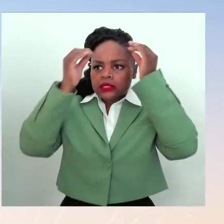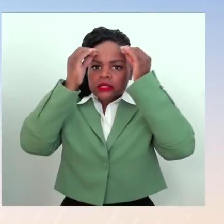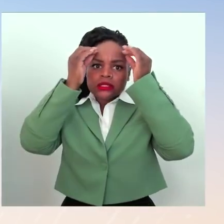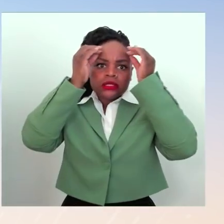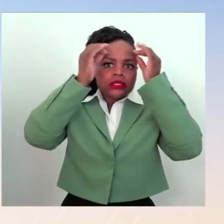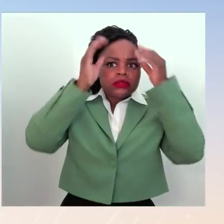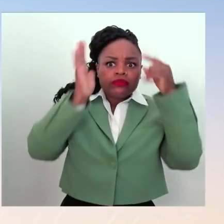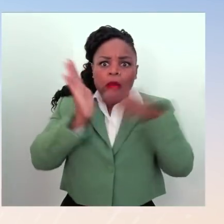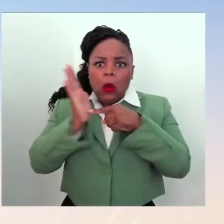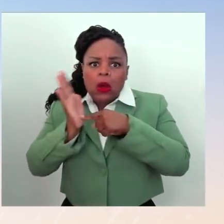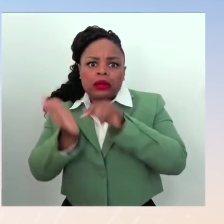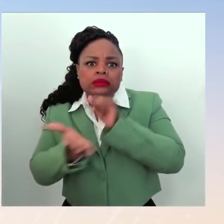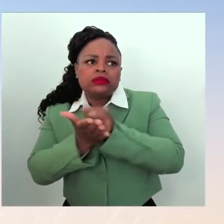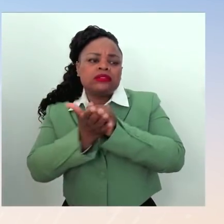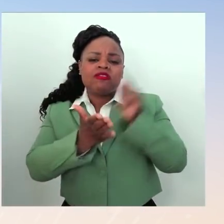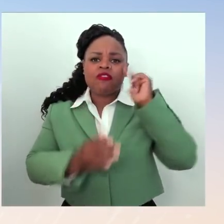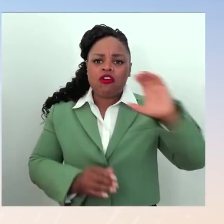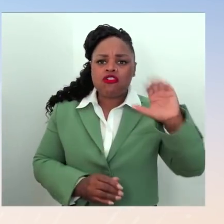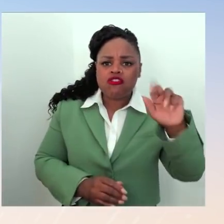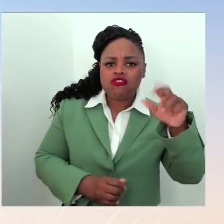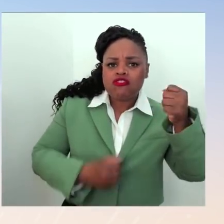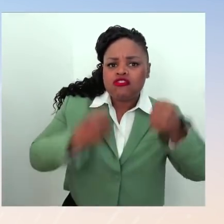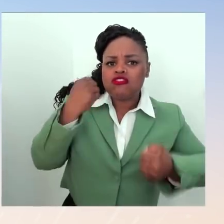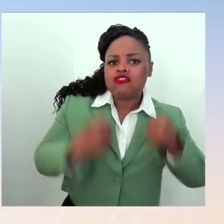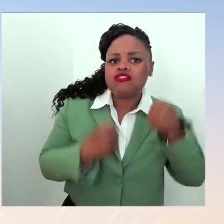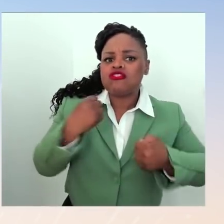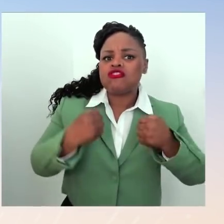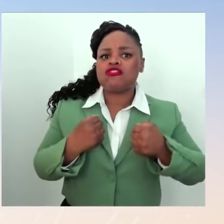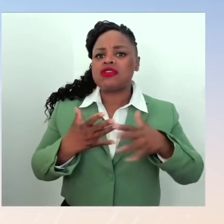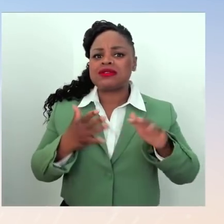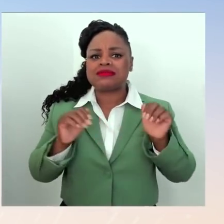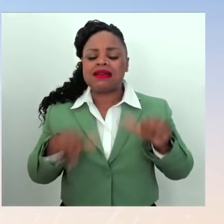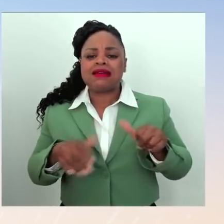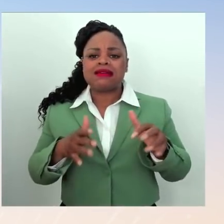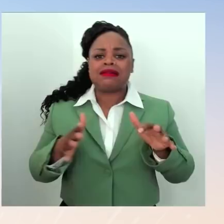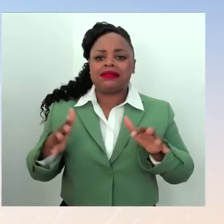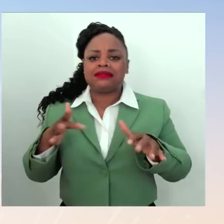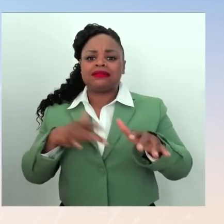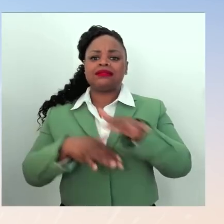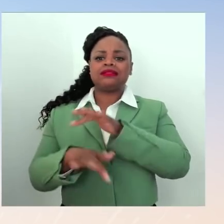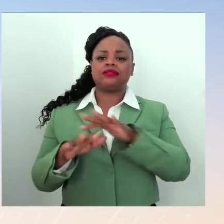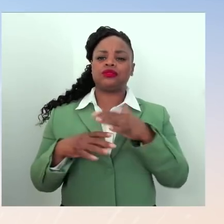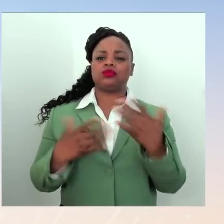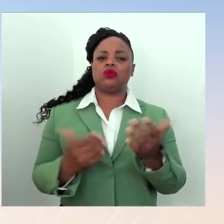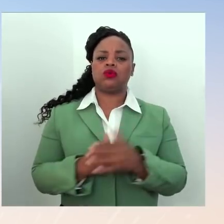who are going to the gas station today and seeing prices so high? Ms. Psaki: Well, the President's message